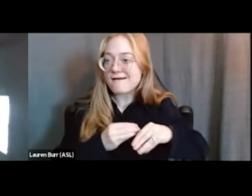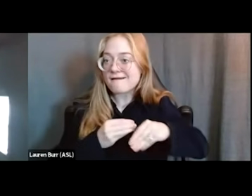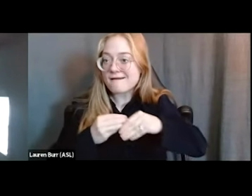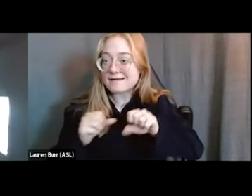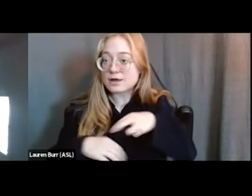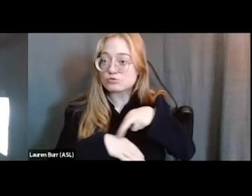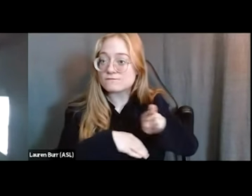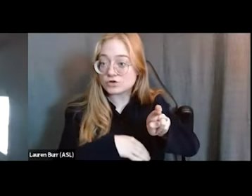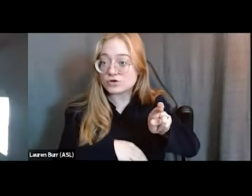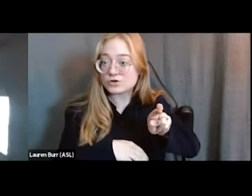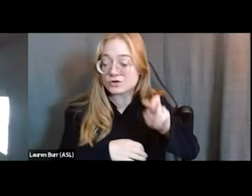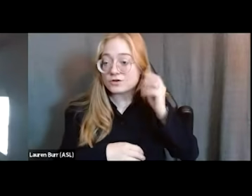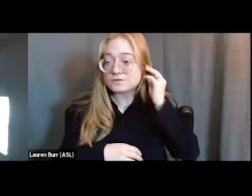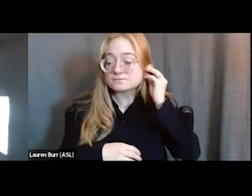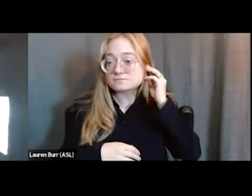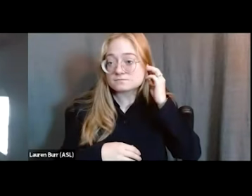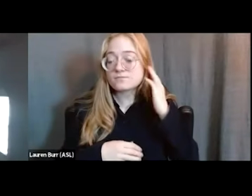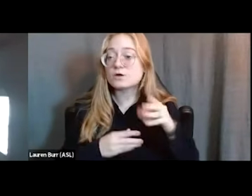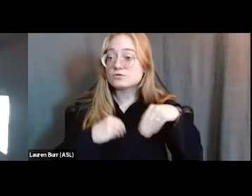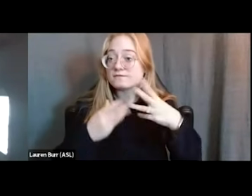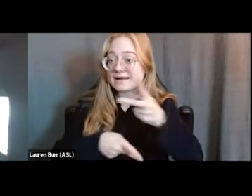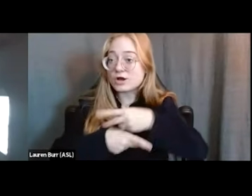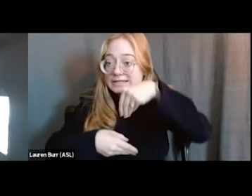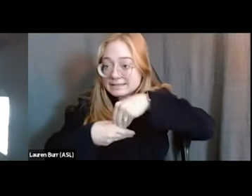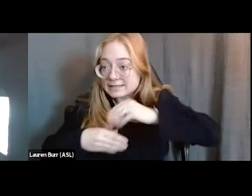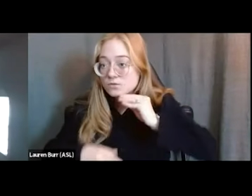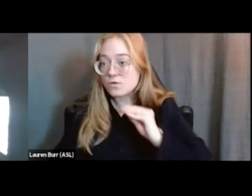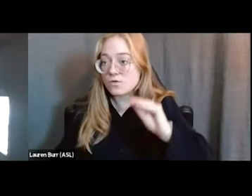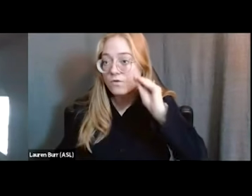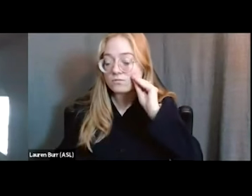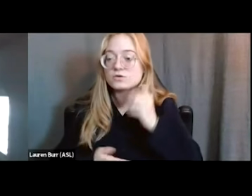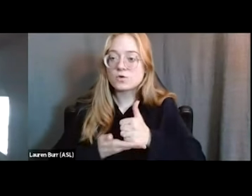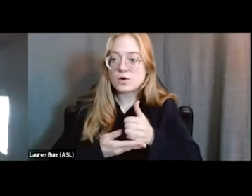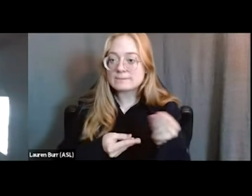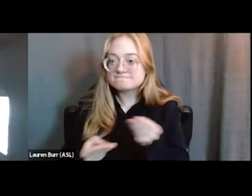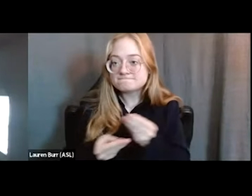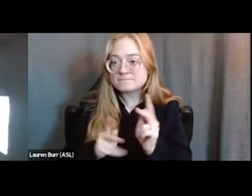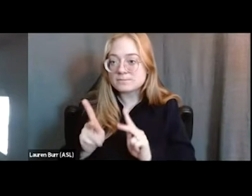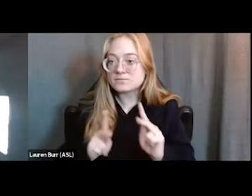to provide care in the home, to help facilitate people aging in the right place.